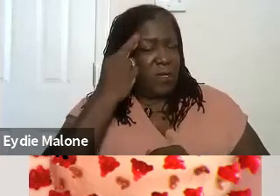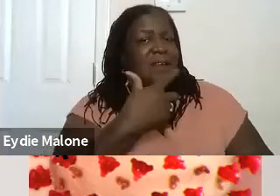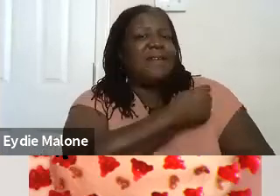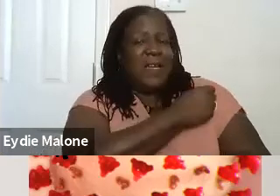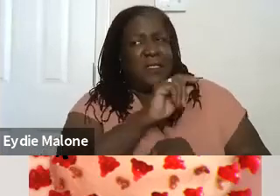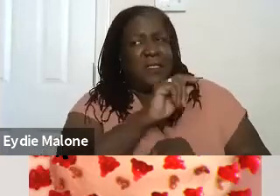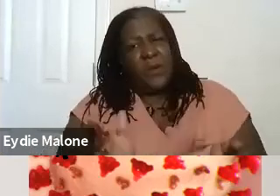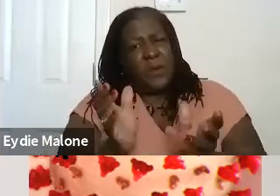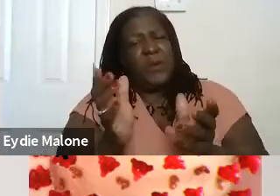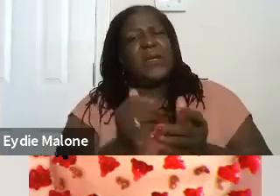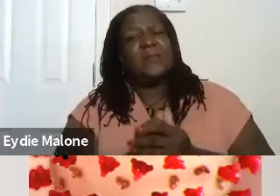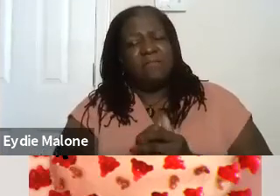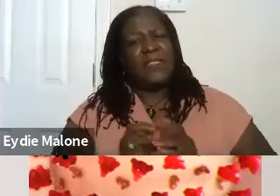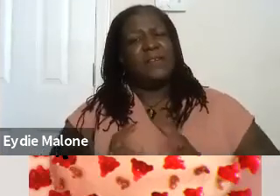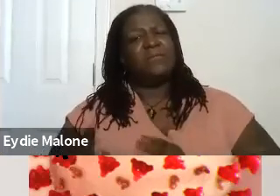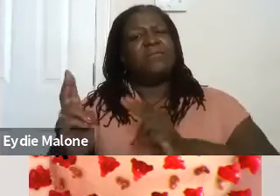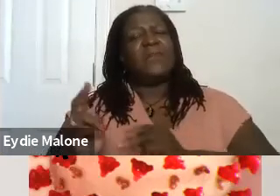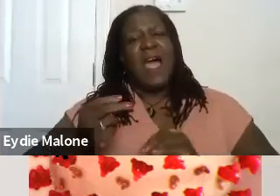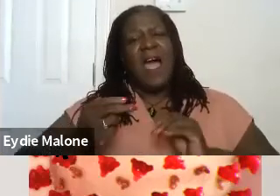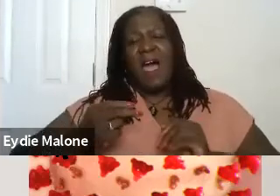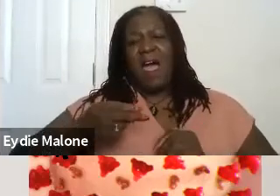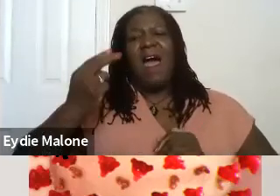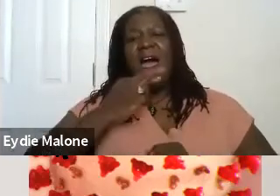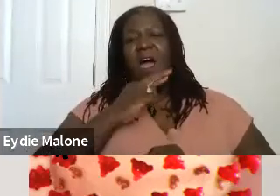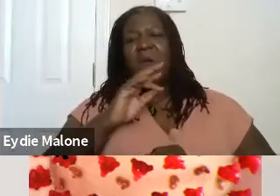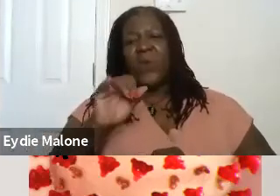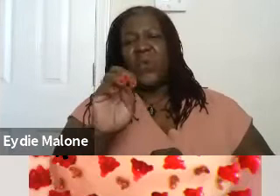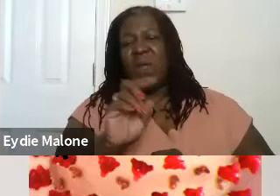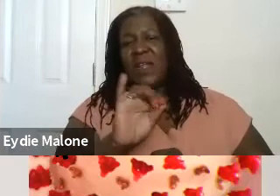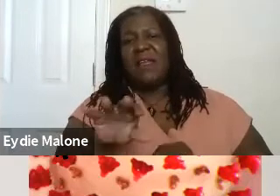at a higher rate, if possible, in this population. Although I already told you I want you all